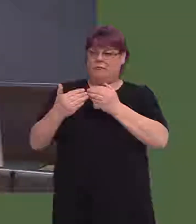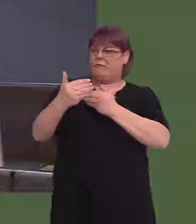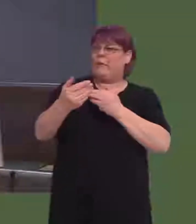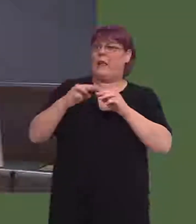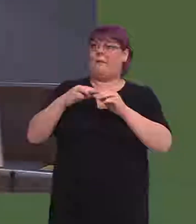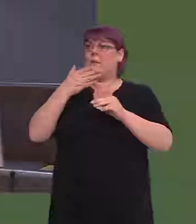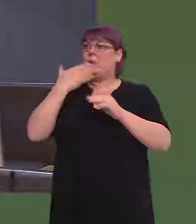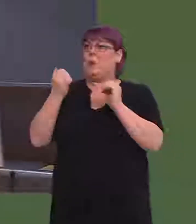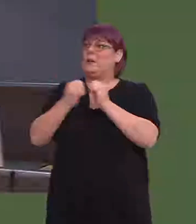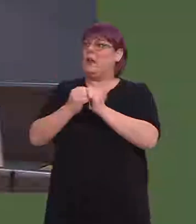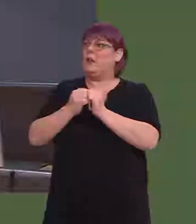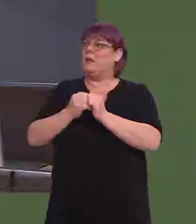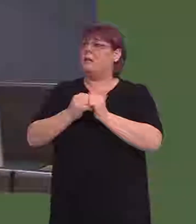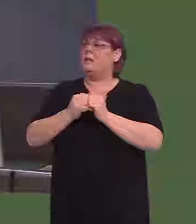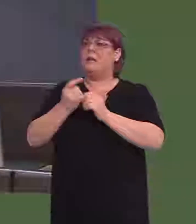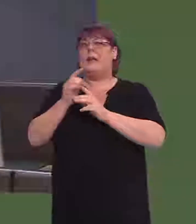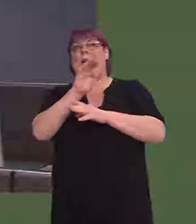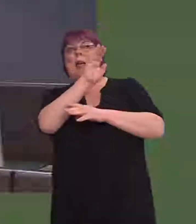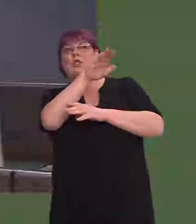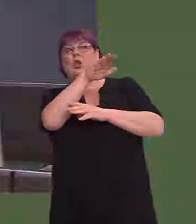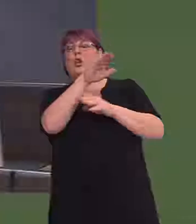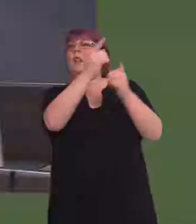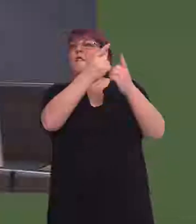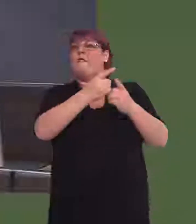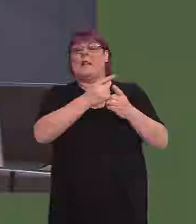The External Affairs and Additional Legislation Committee has published a report saying that